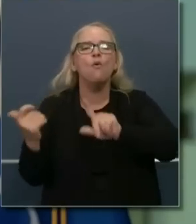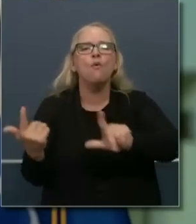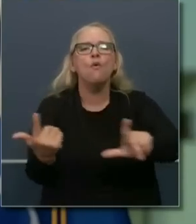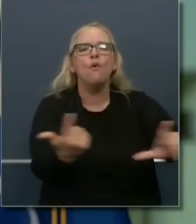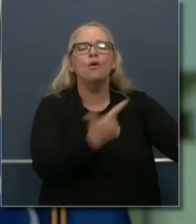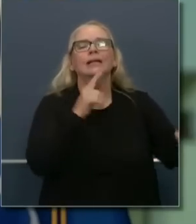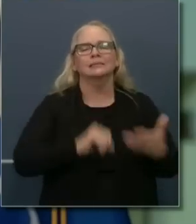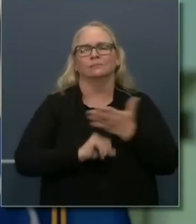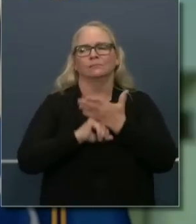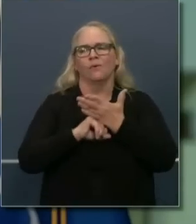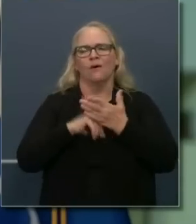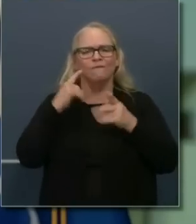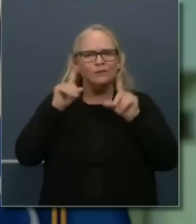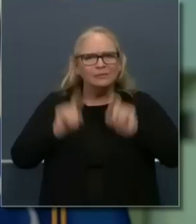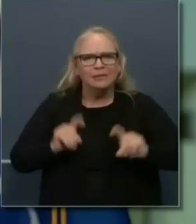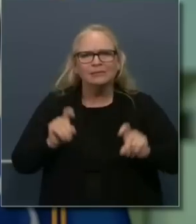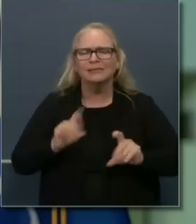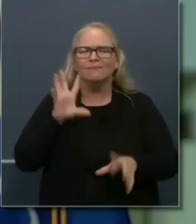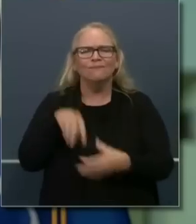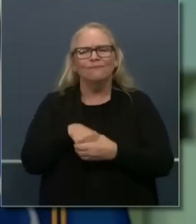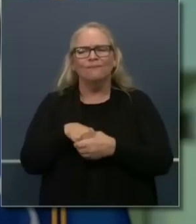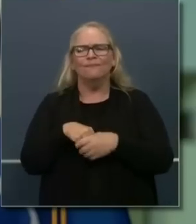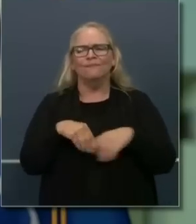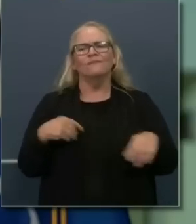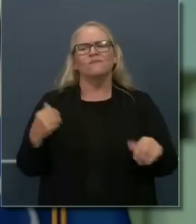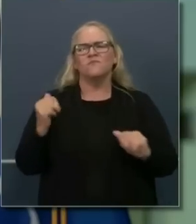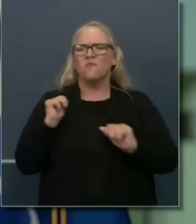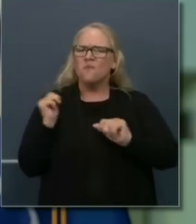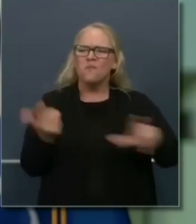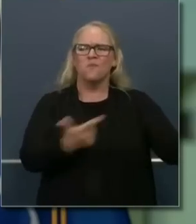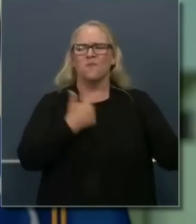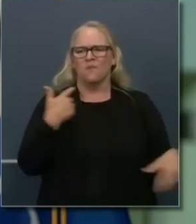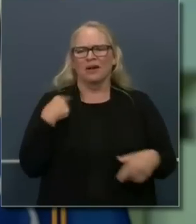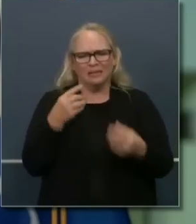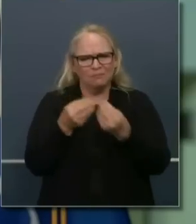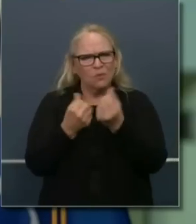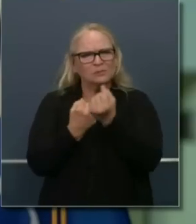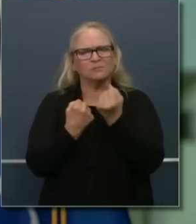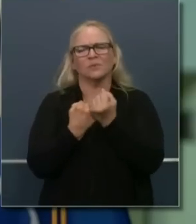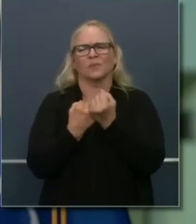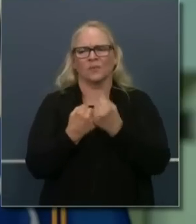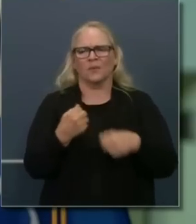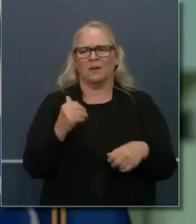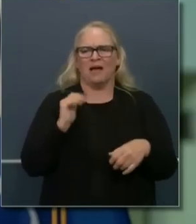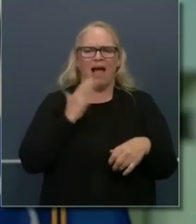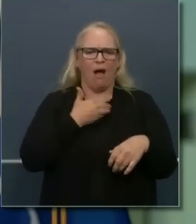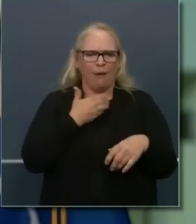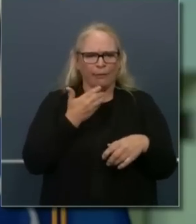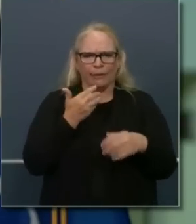AND THIS NATION NEEDS MORE SUPPORT ON TESTING AT A